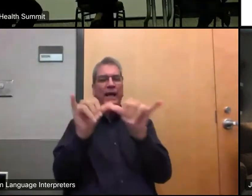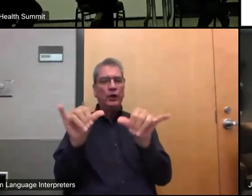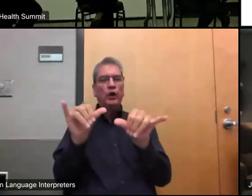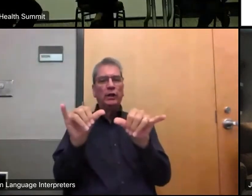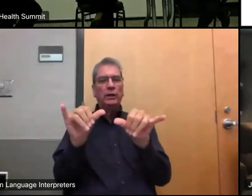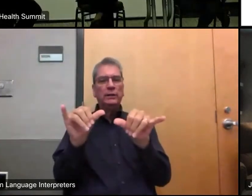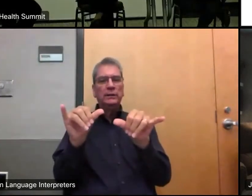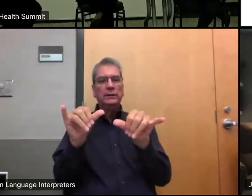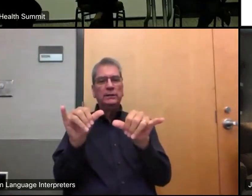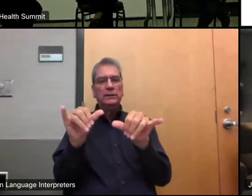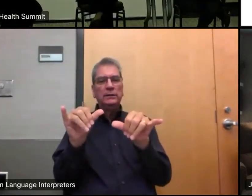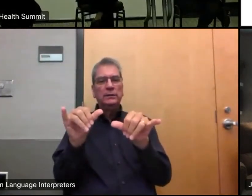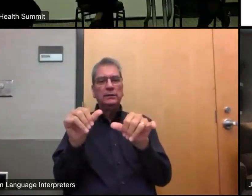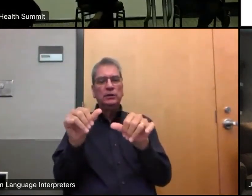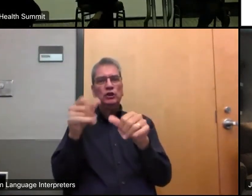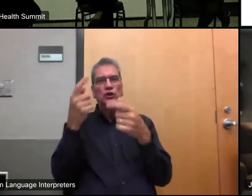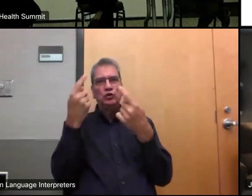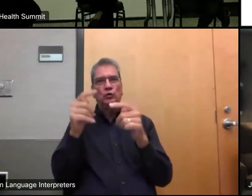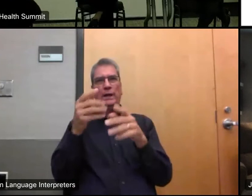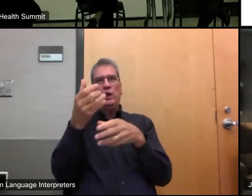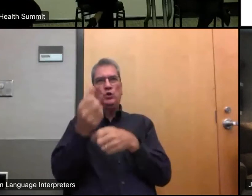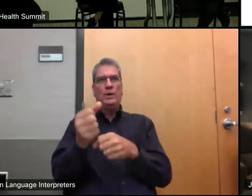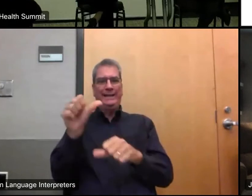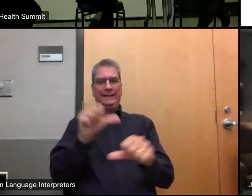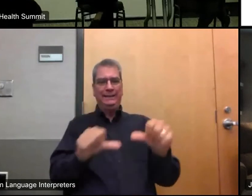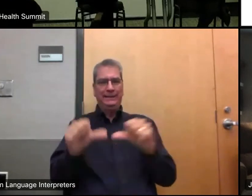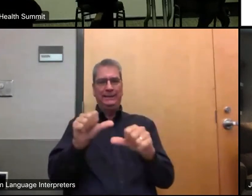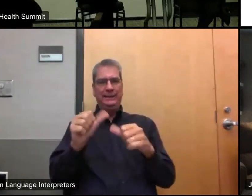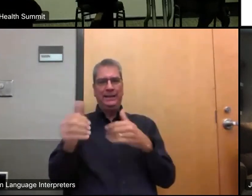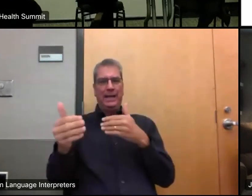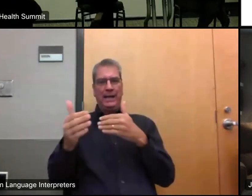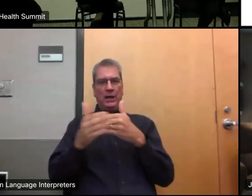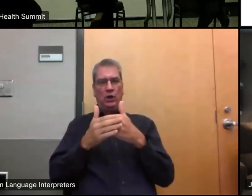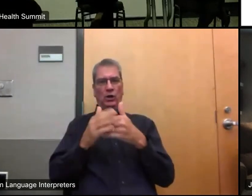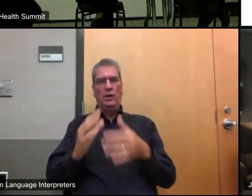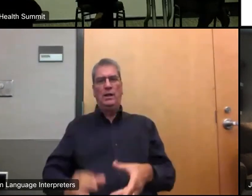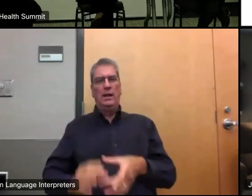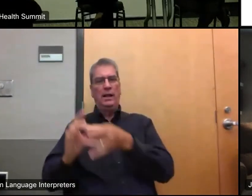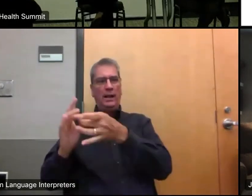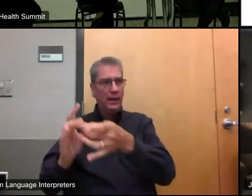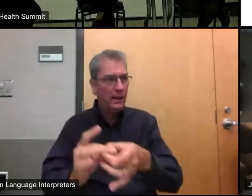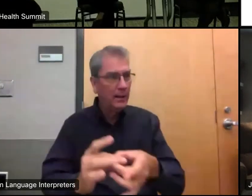but taking that scientific background, and then closely linking on on the backside.